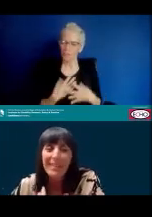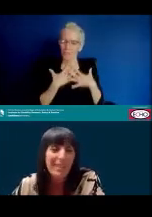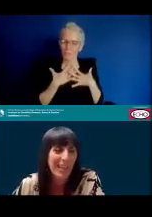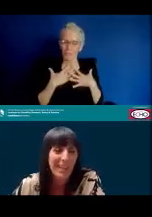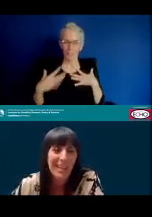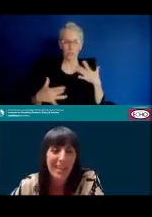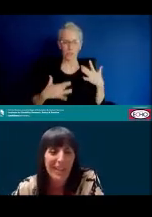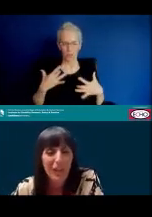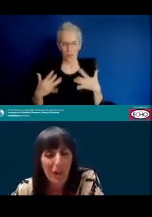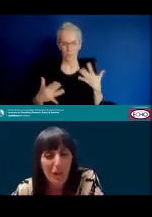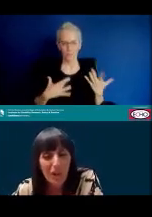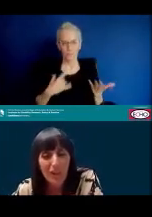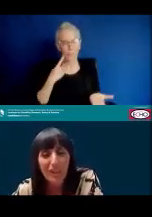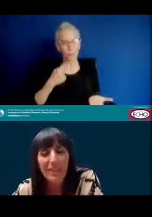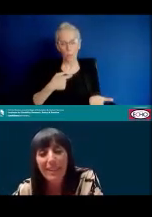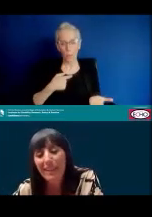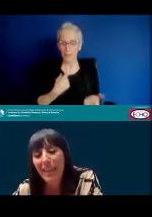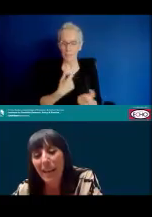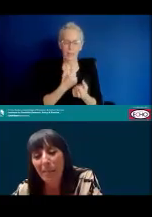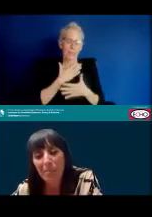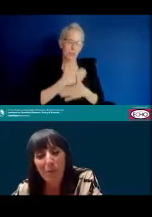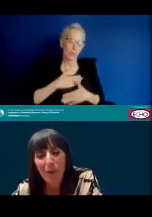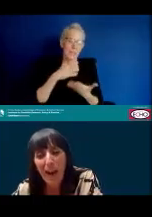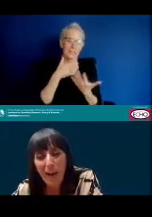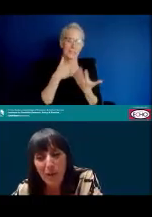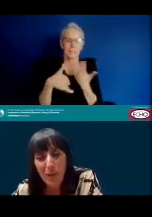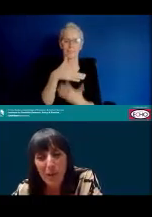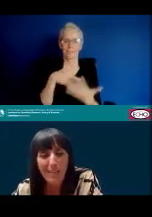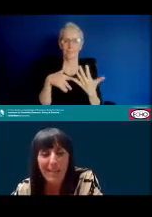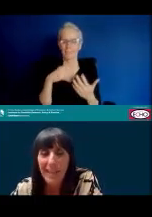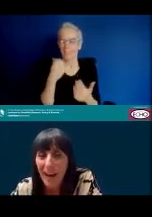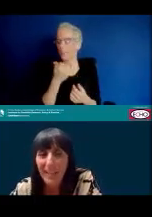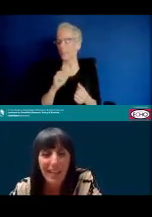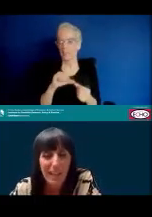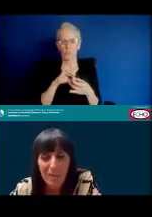love anything social or outdoors, like hiking and